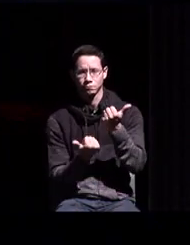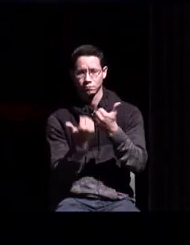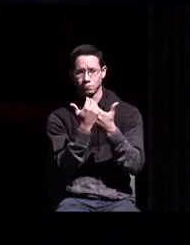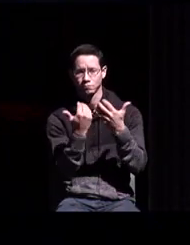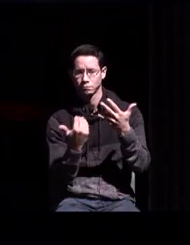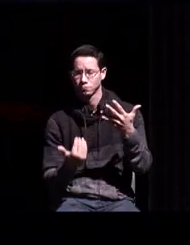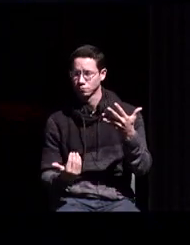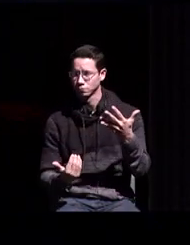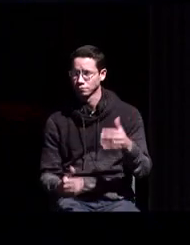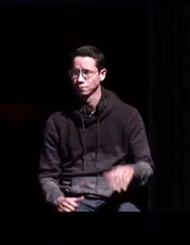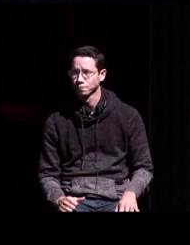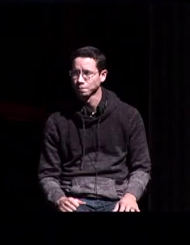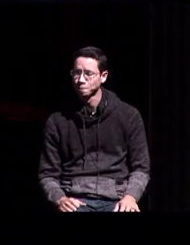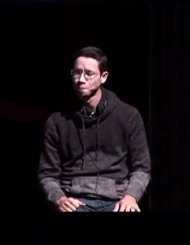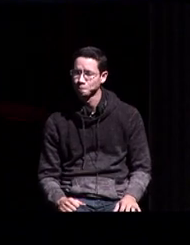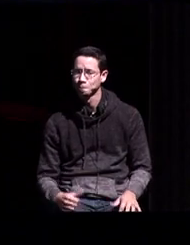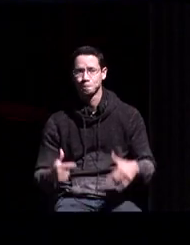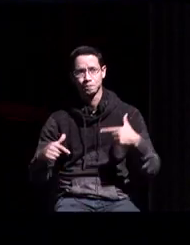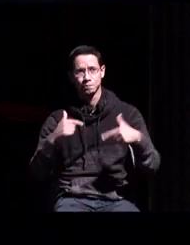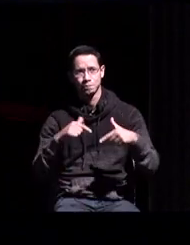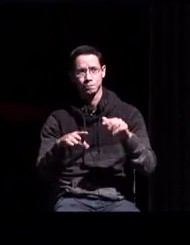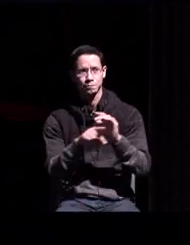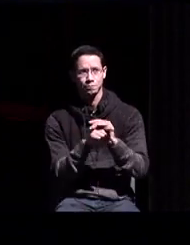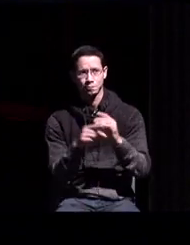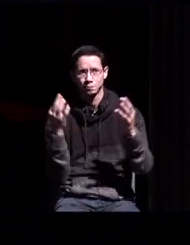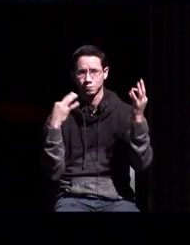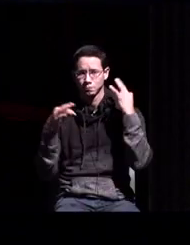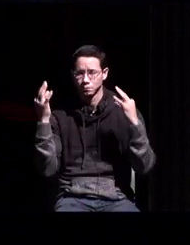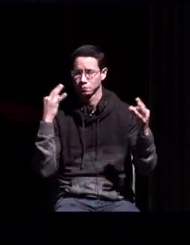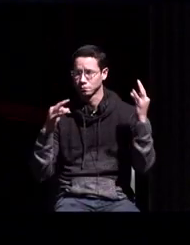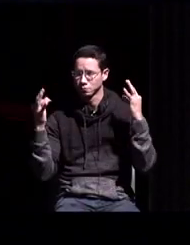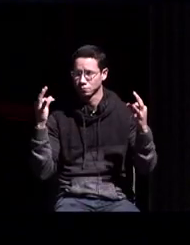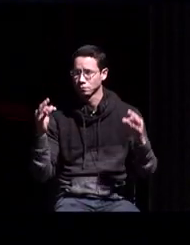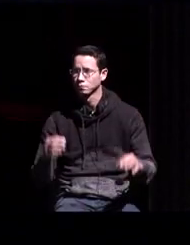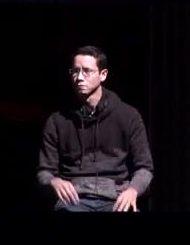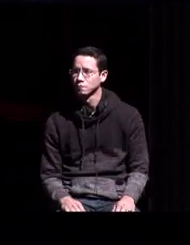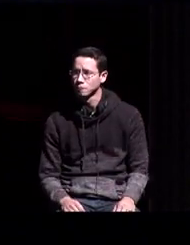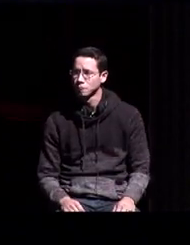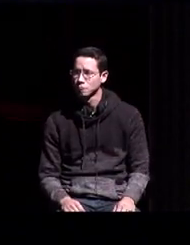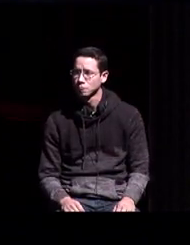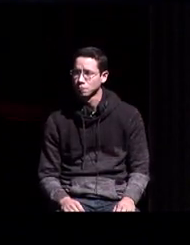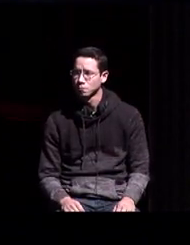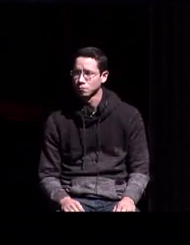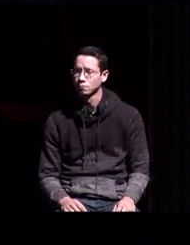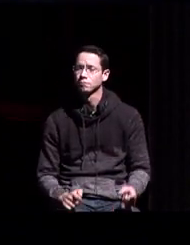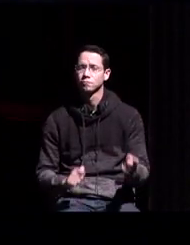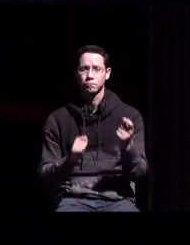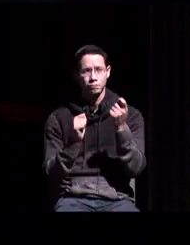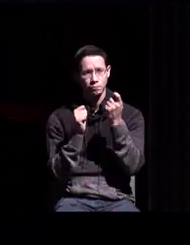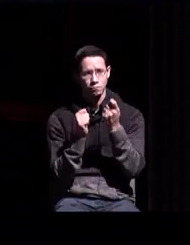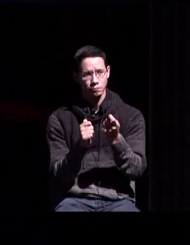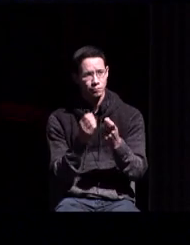of workers in tourism is not taken into account. That’s why my provocation